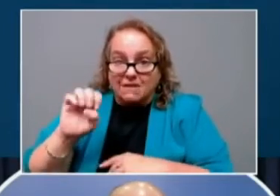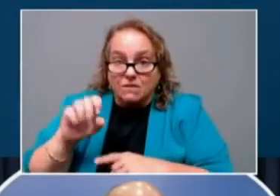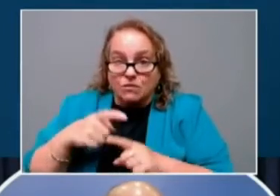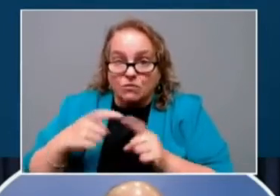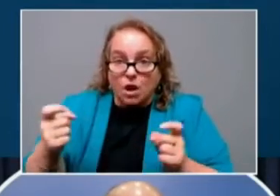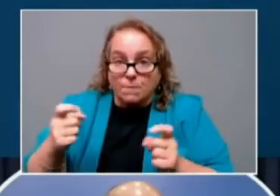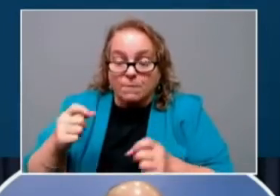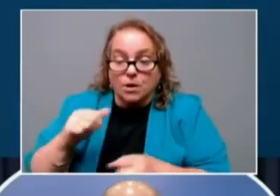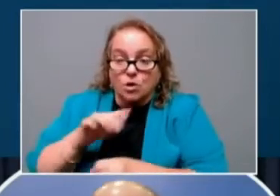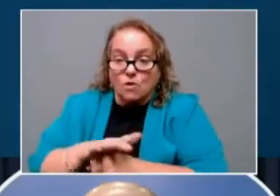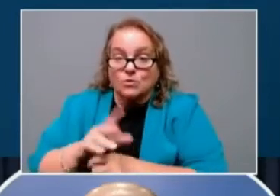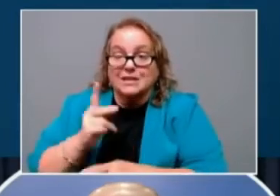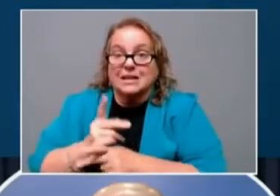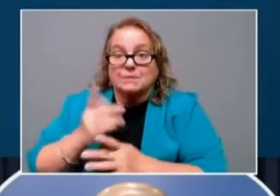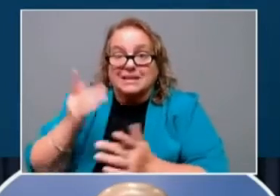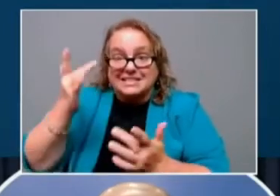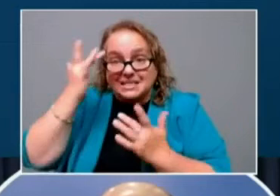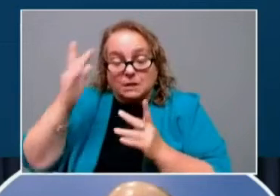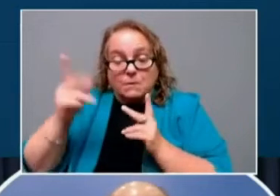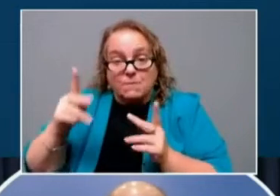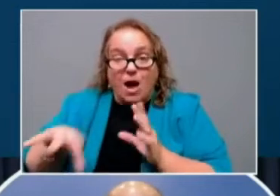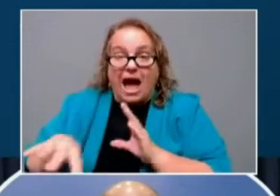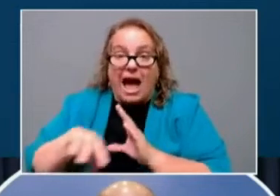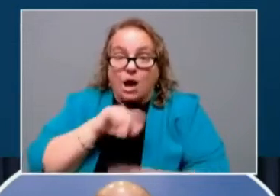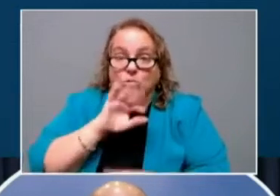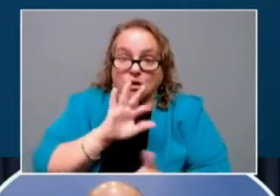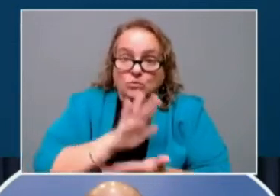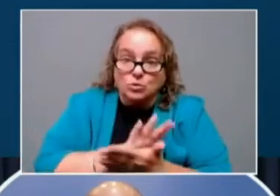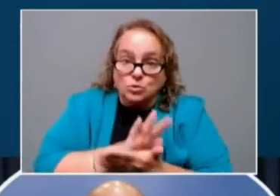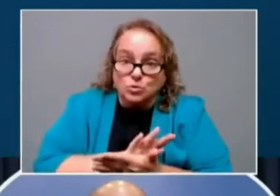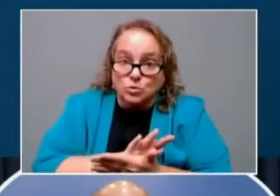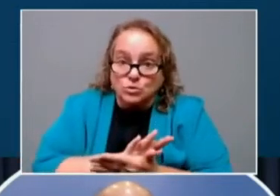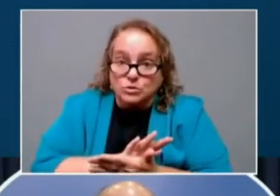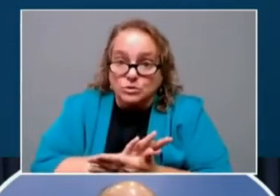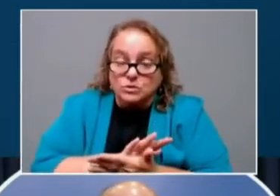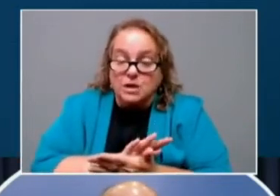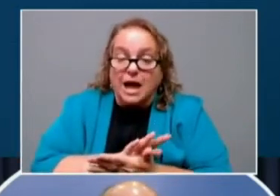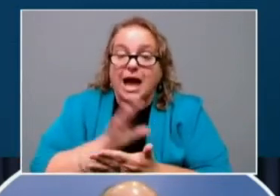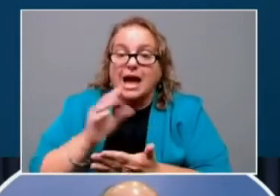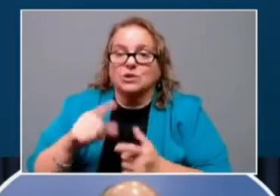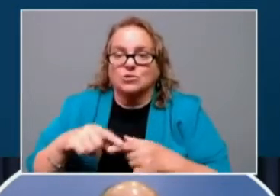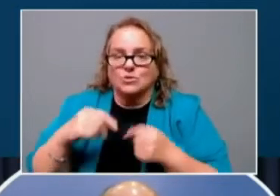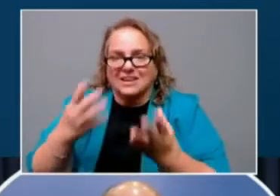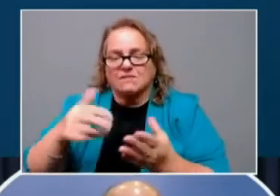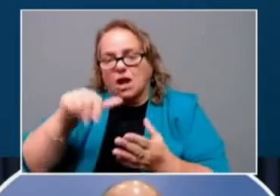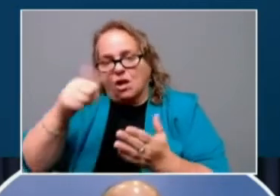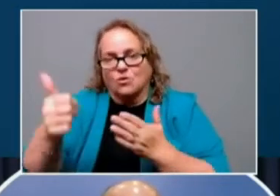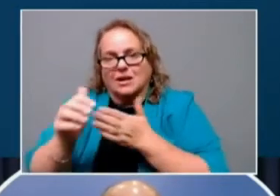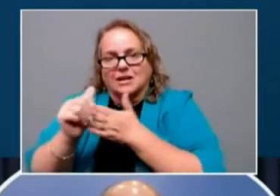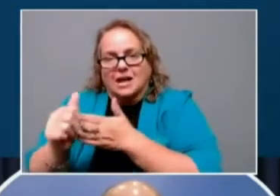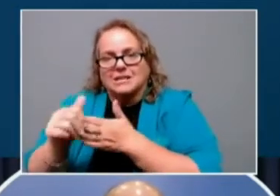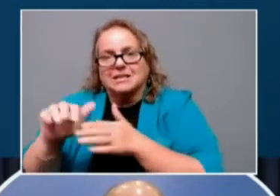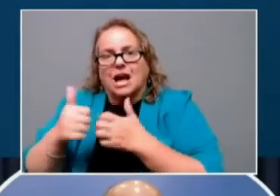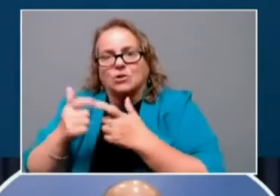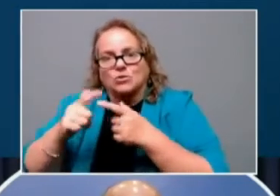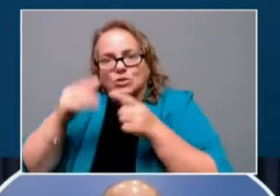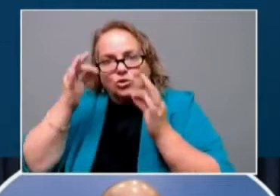out of the school setting where they can infect people and also to give other guidance for how to determine who should be isolated or quarantined